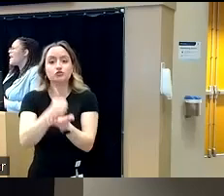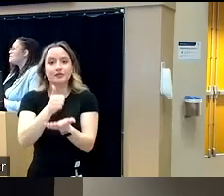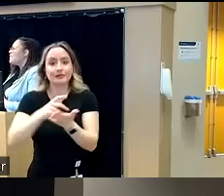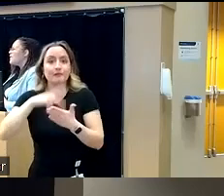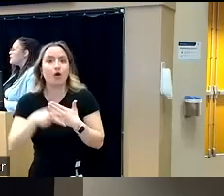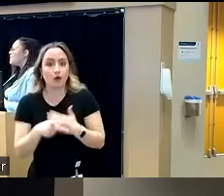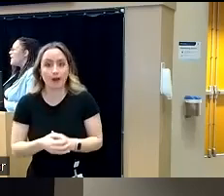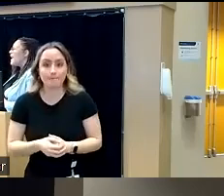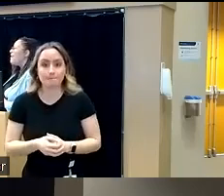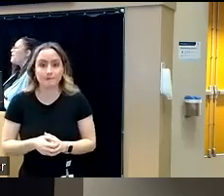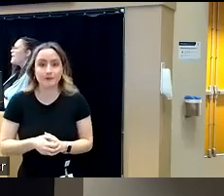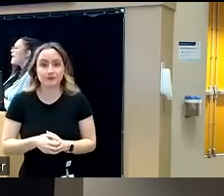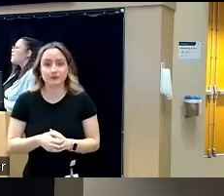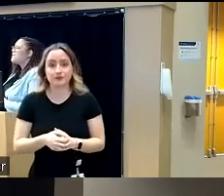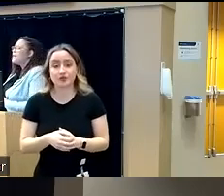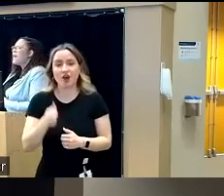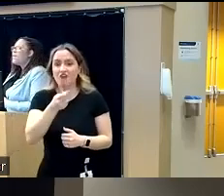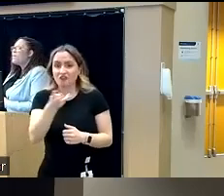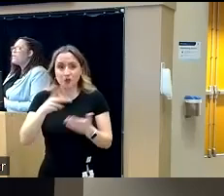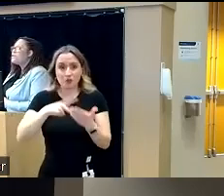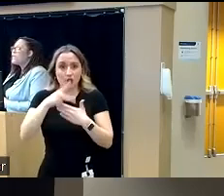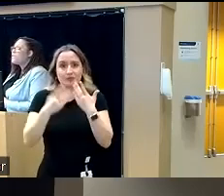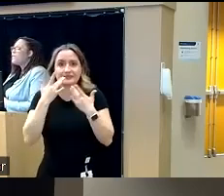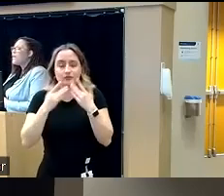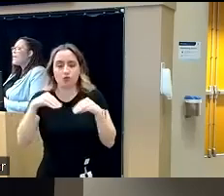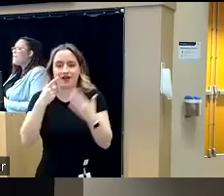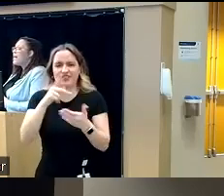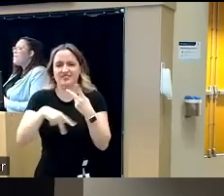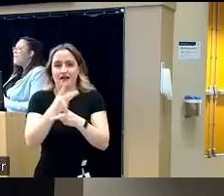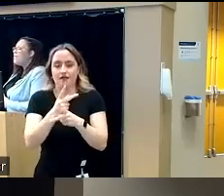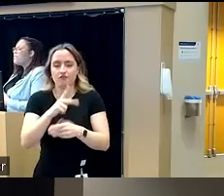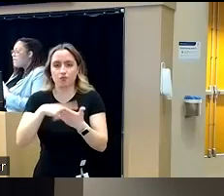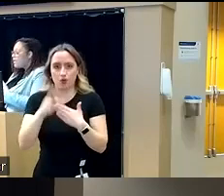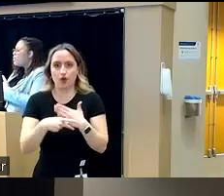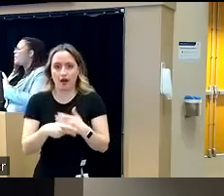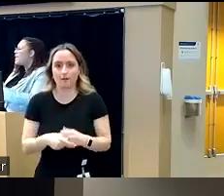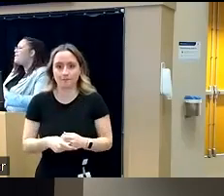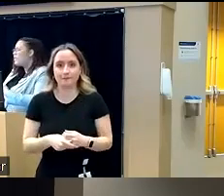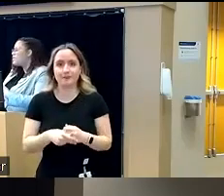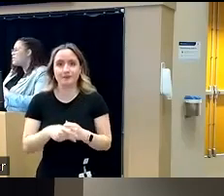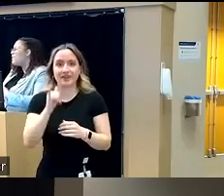Psychiatry fellowships that have an in-house opioid treatment program uh by for within which